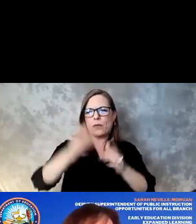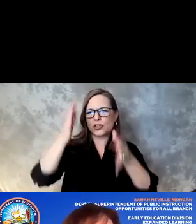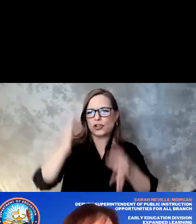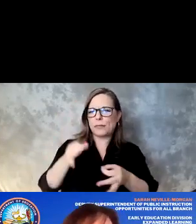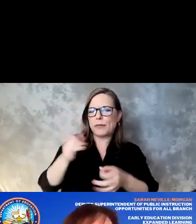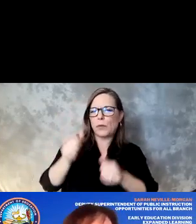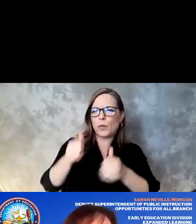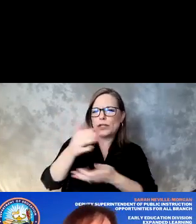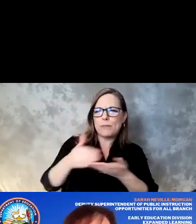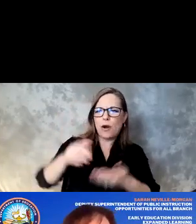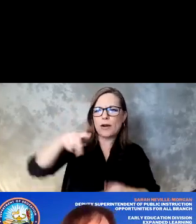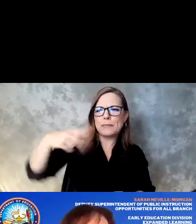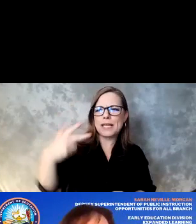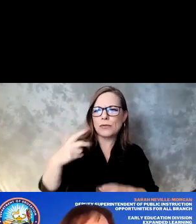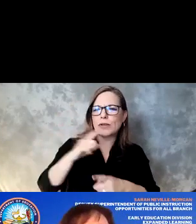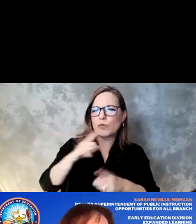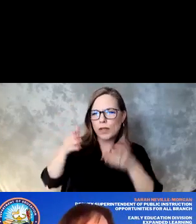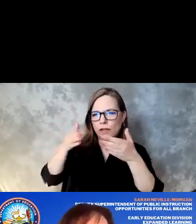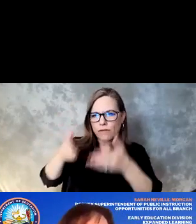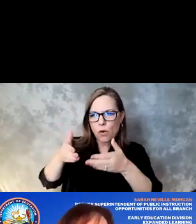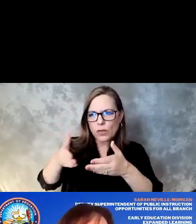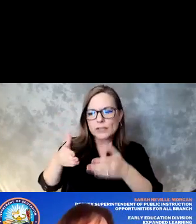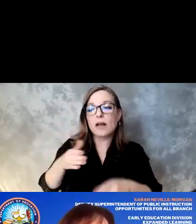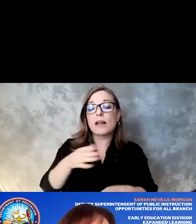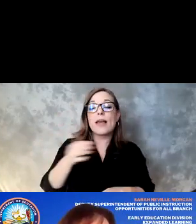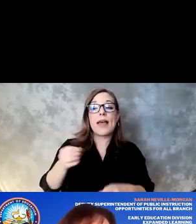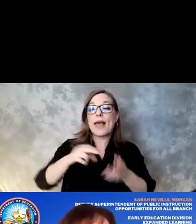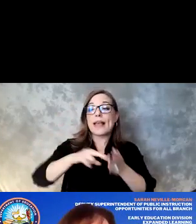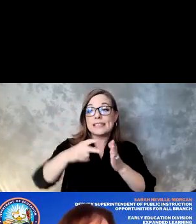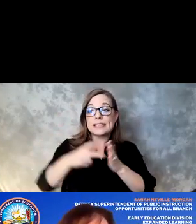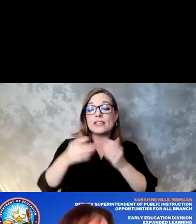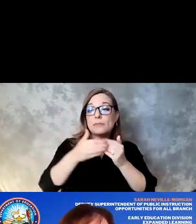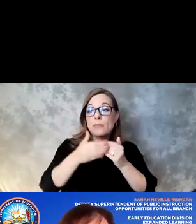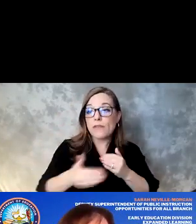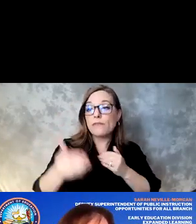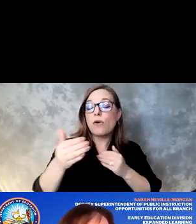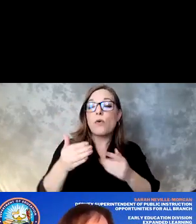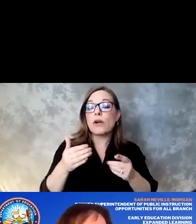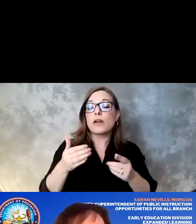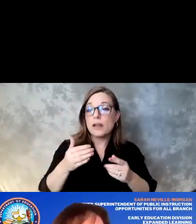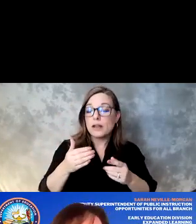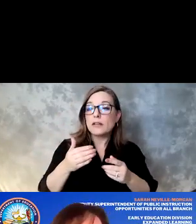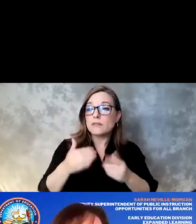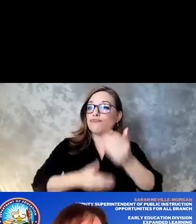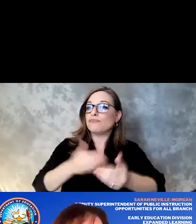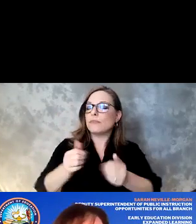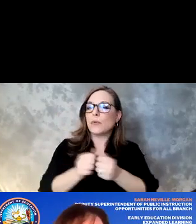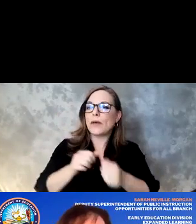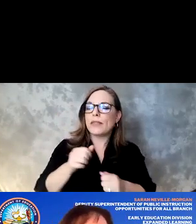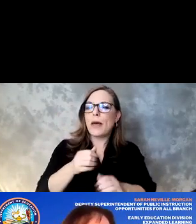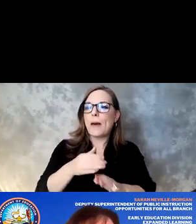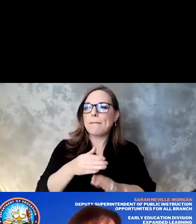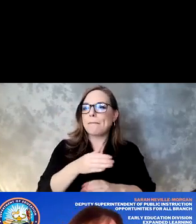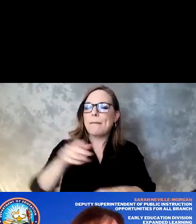on. And intentionally moving forward with a P-3 that is not a prenatal to Third grade